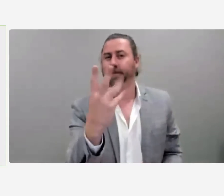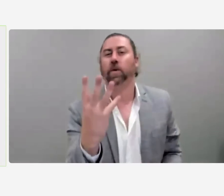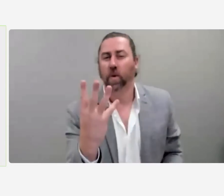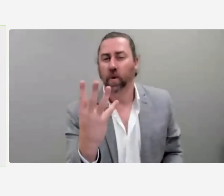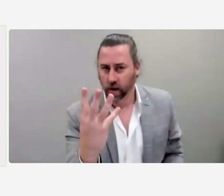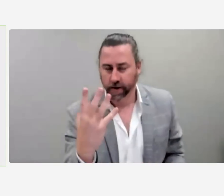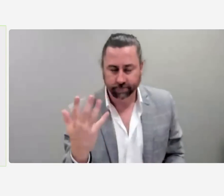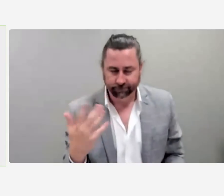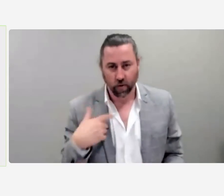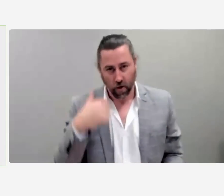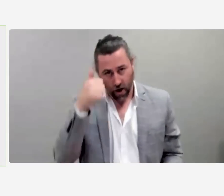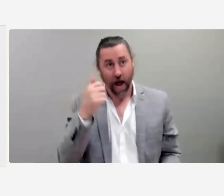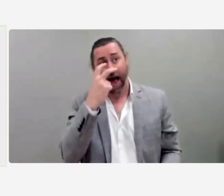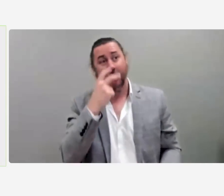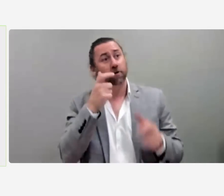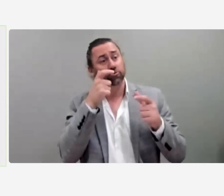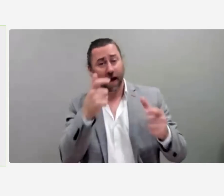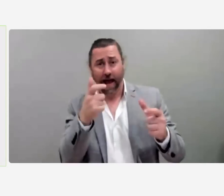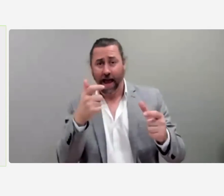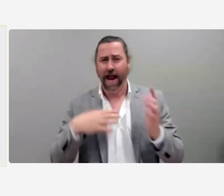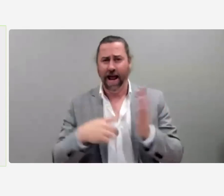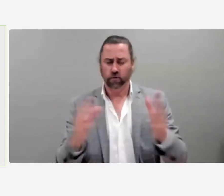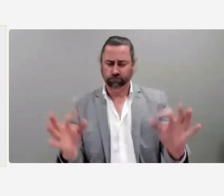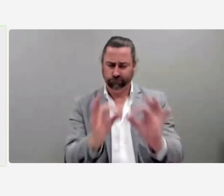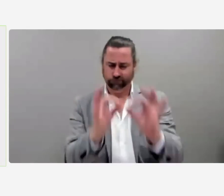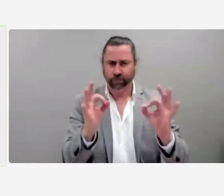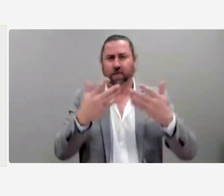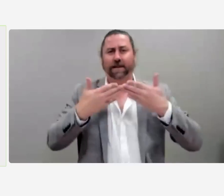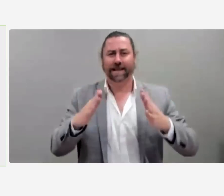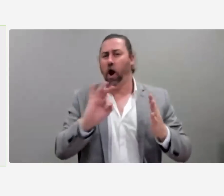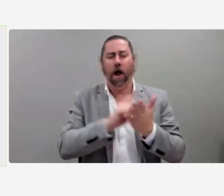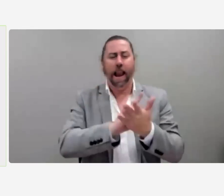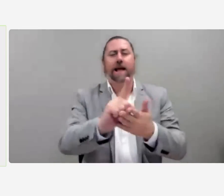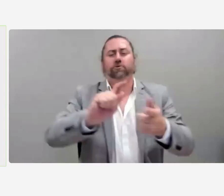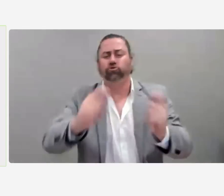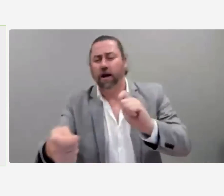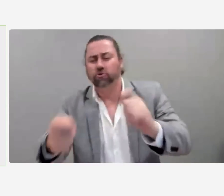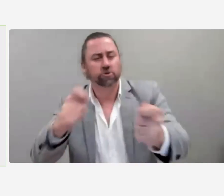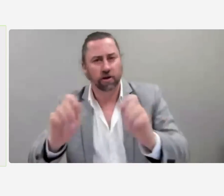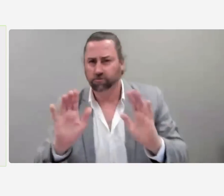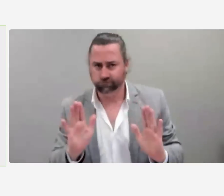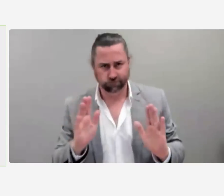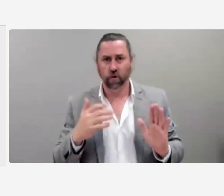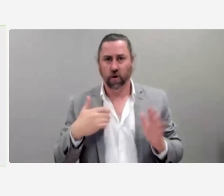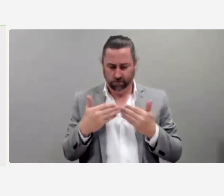be done once and they must be done well. We will use this extra time to listen and work with you,